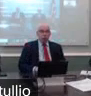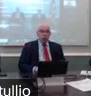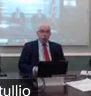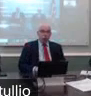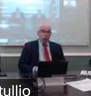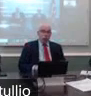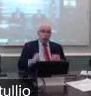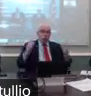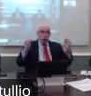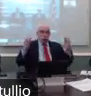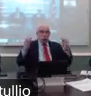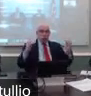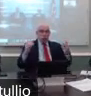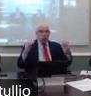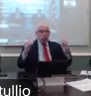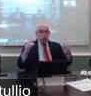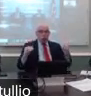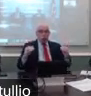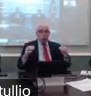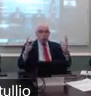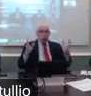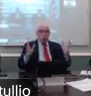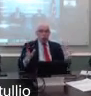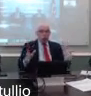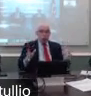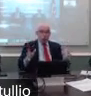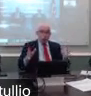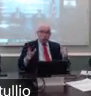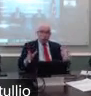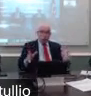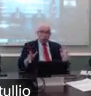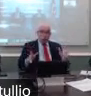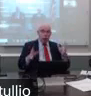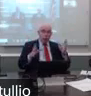And then to decide, and to determine based on what the code requirements are.